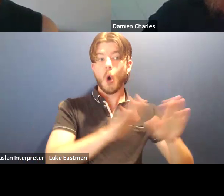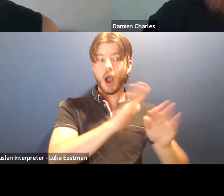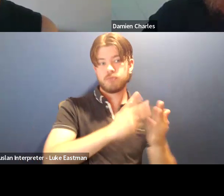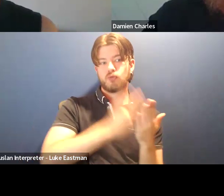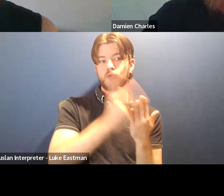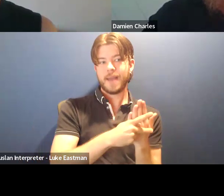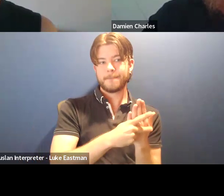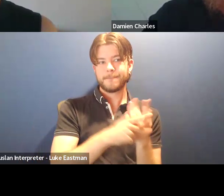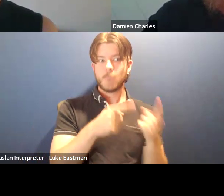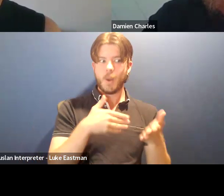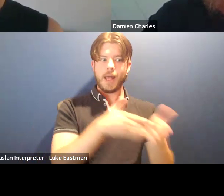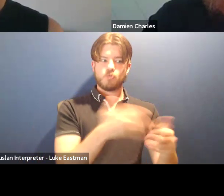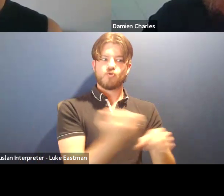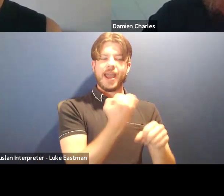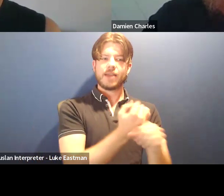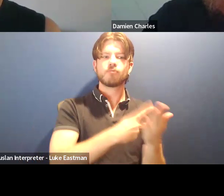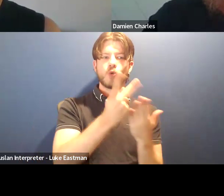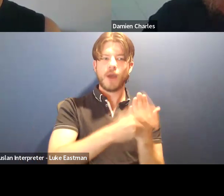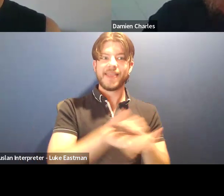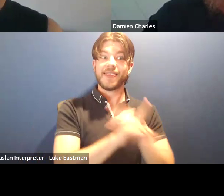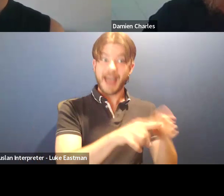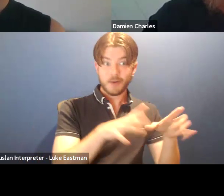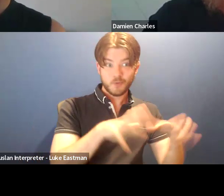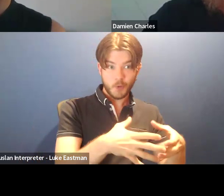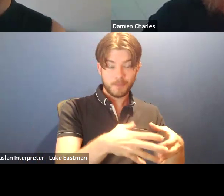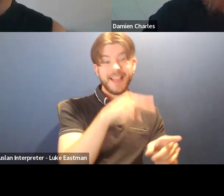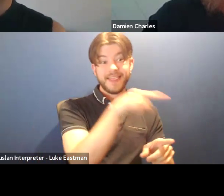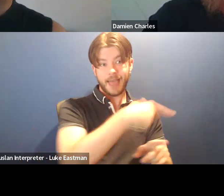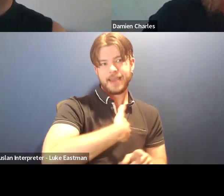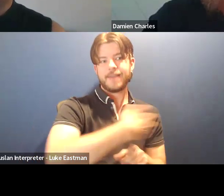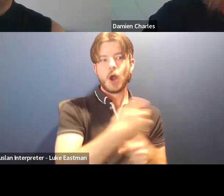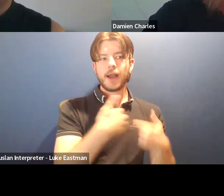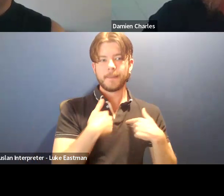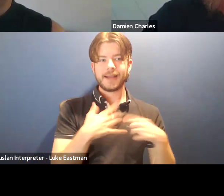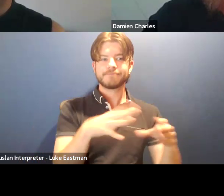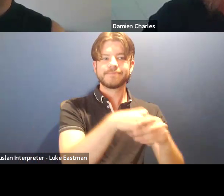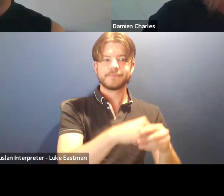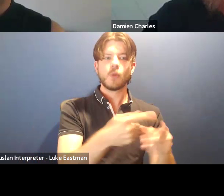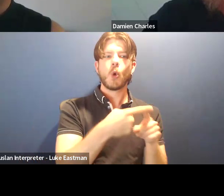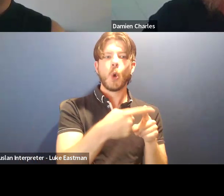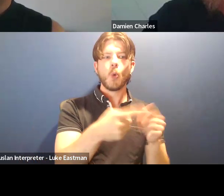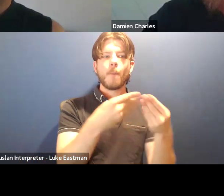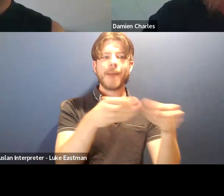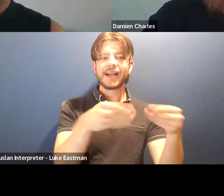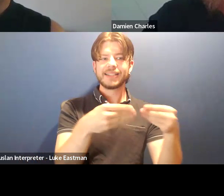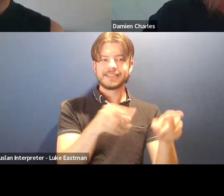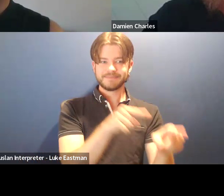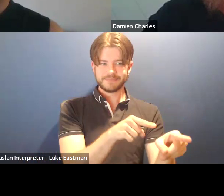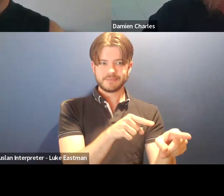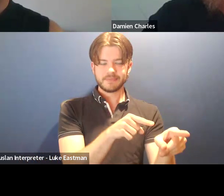the group there and I got invited to